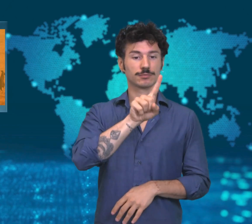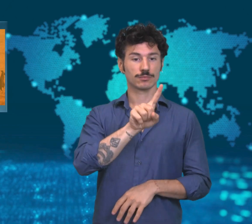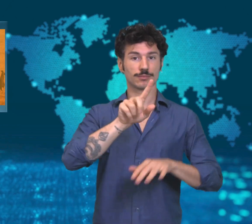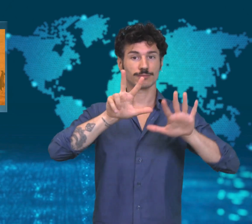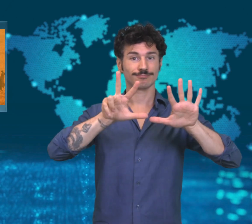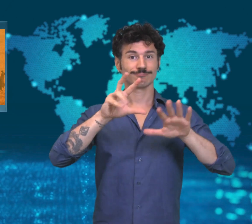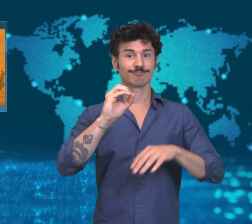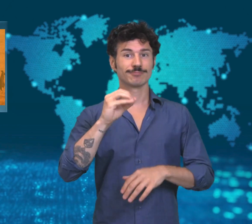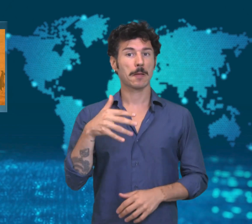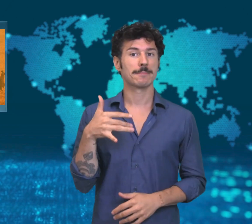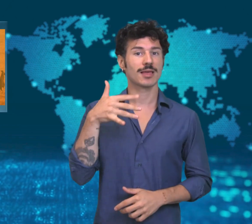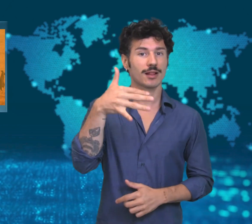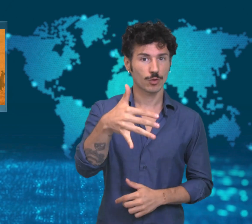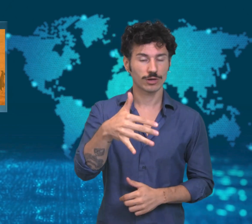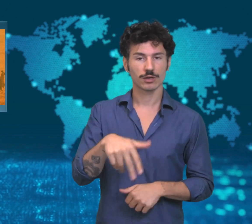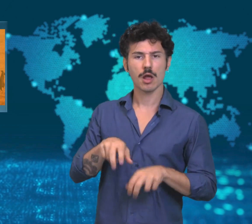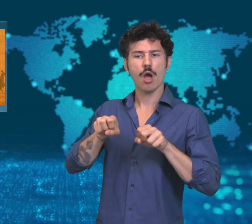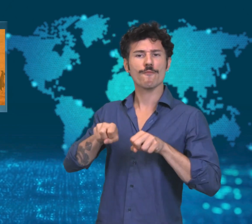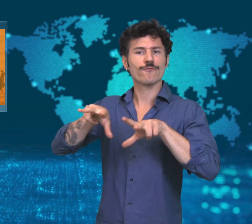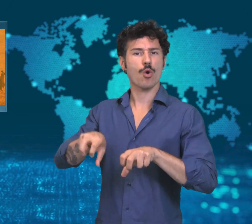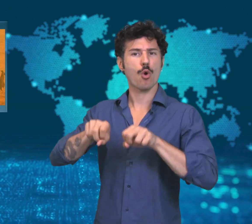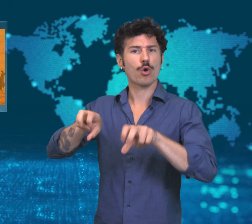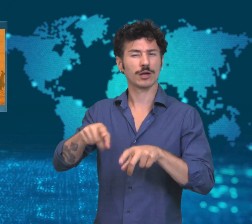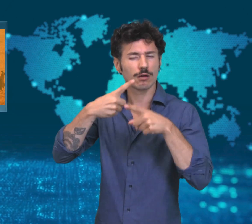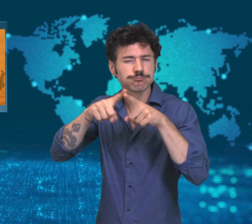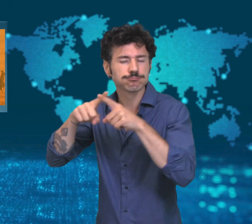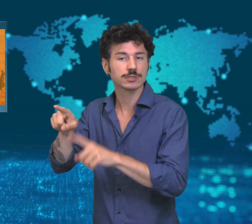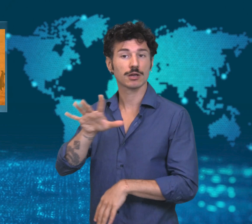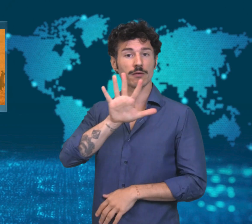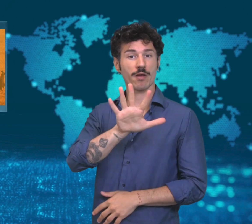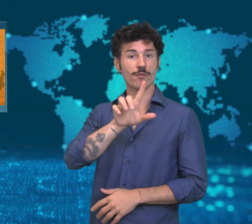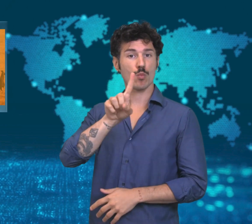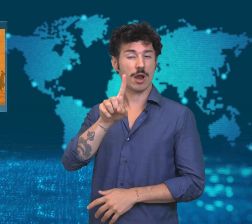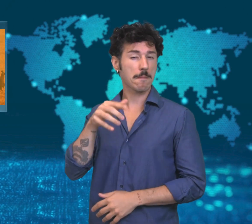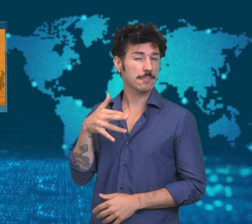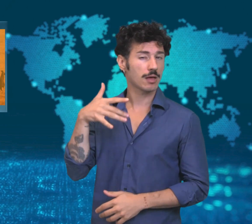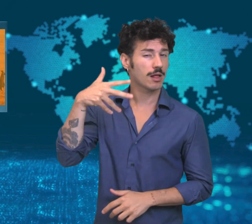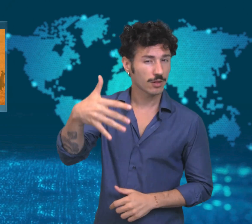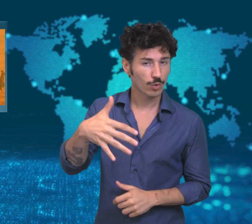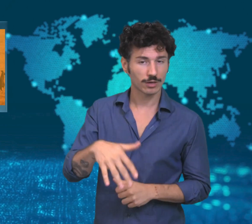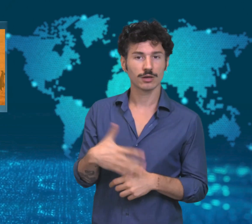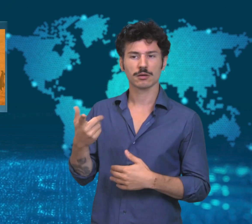51 million frogs, and about 2.5 billion reptiles.